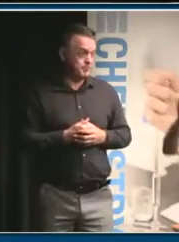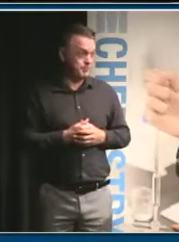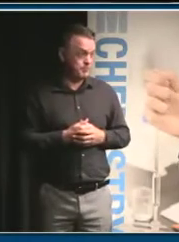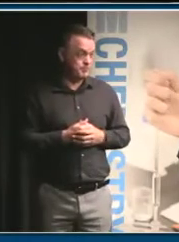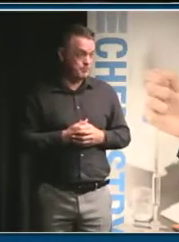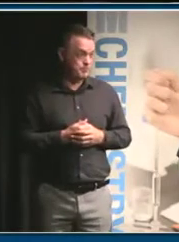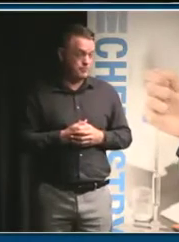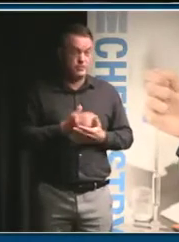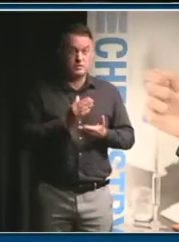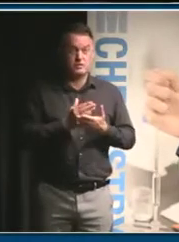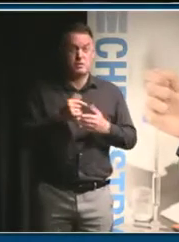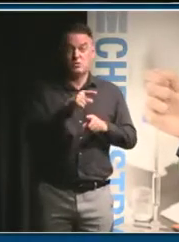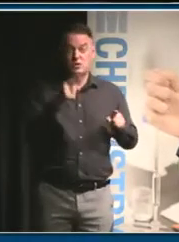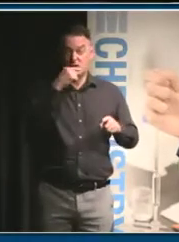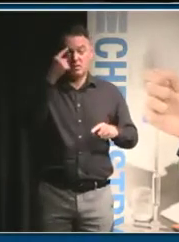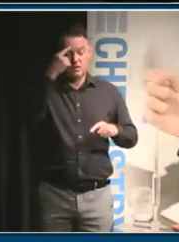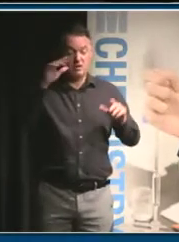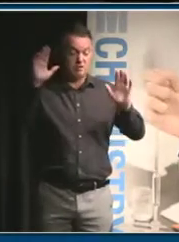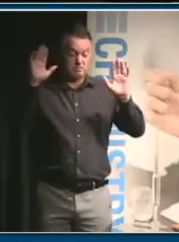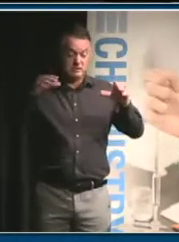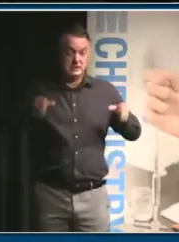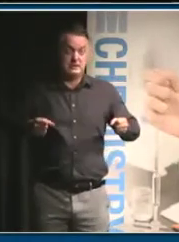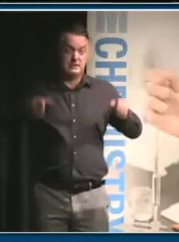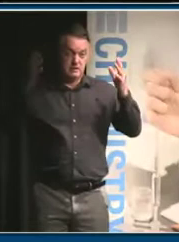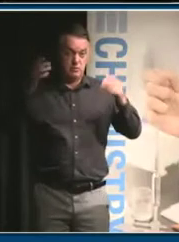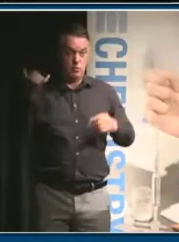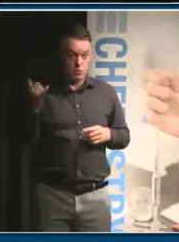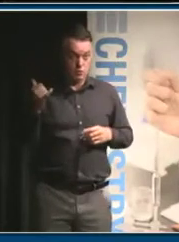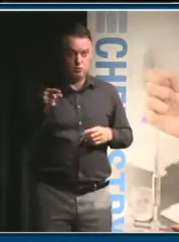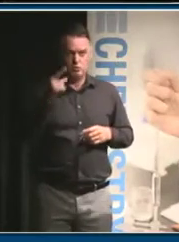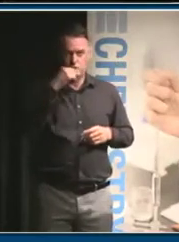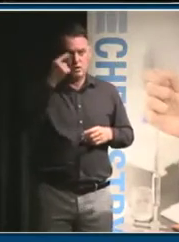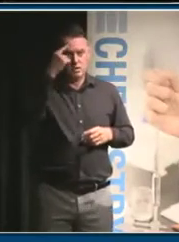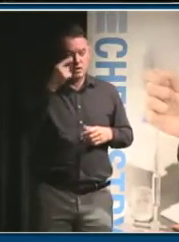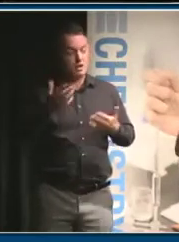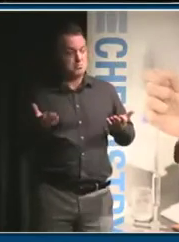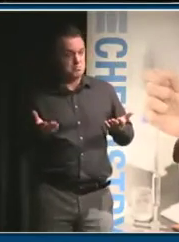is terrible!” or you could say “Wait a minute, therefore there is a path forward that we can